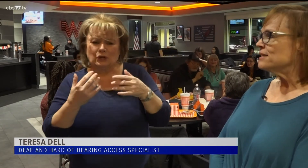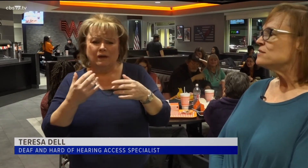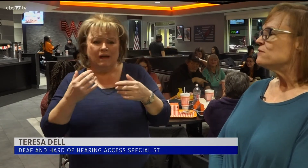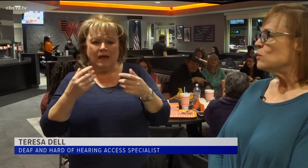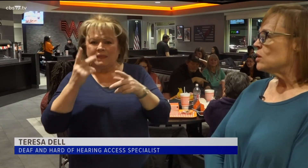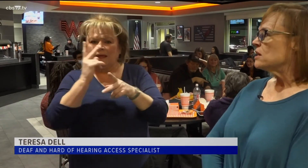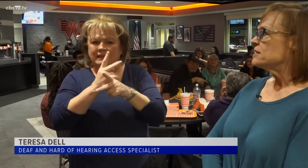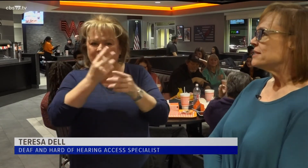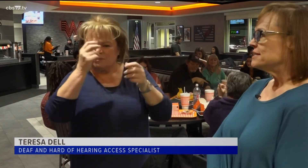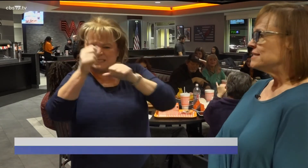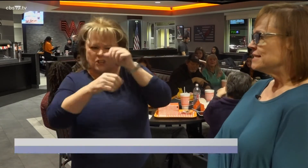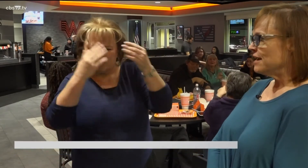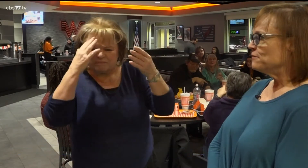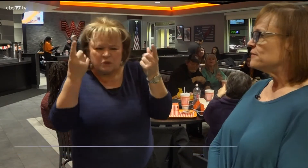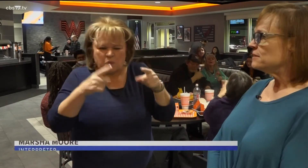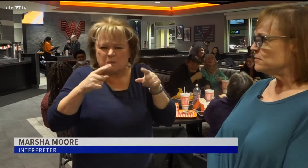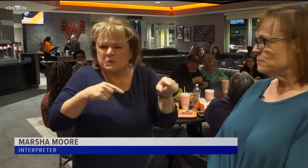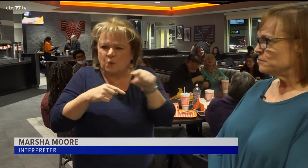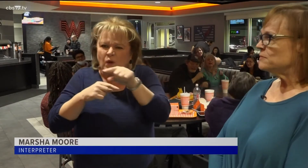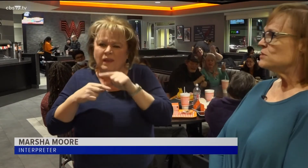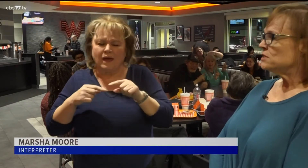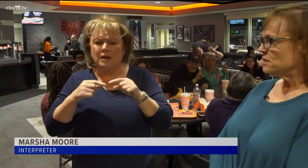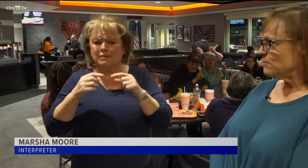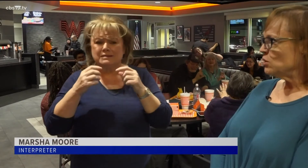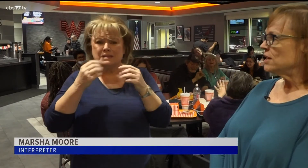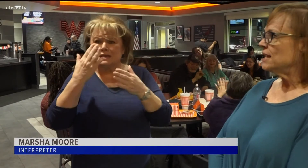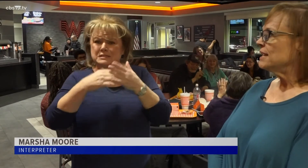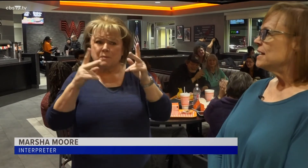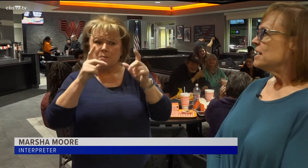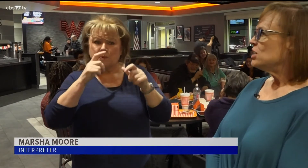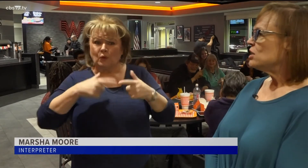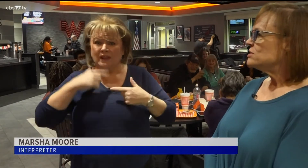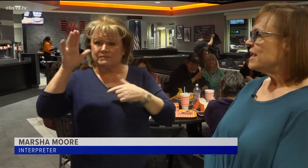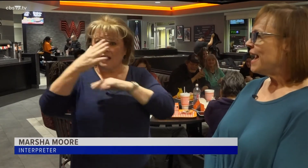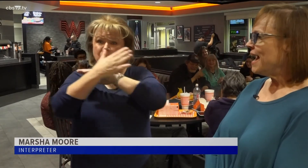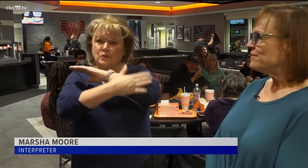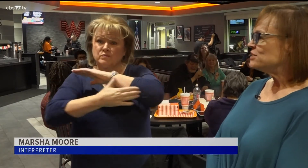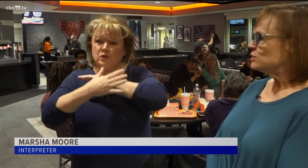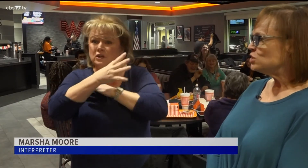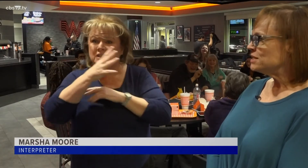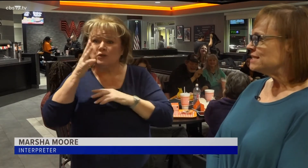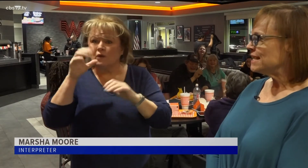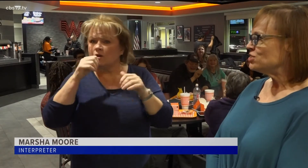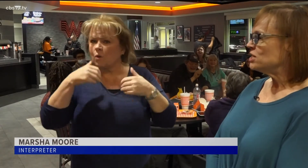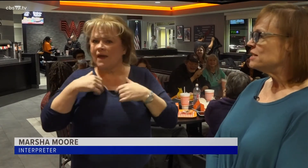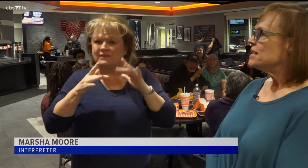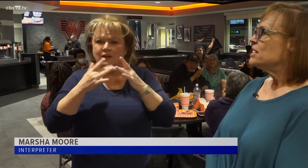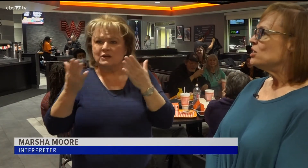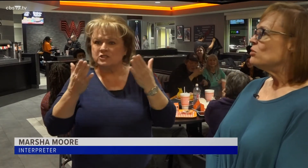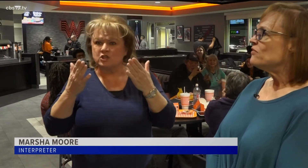significant event for the deaf. Community you know to have socialization you know.